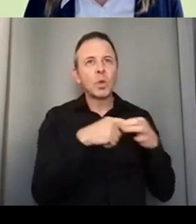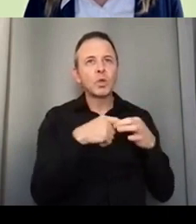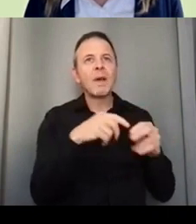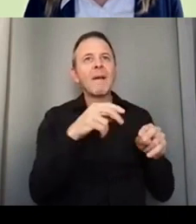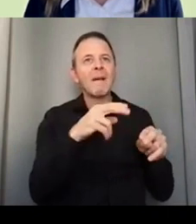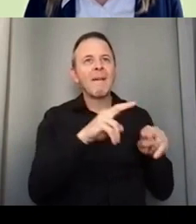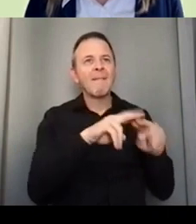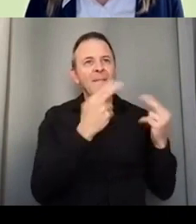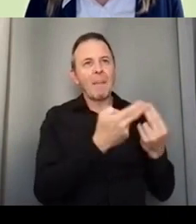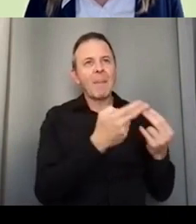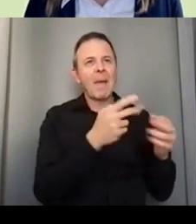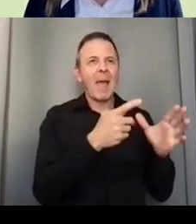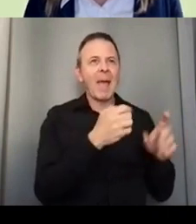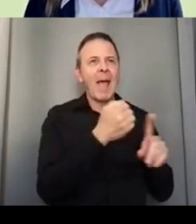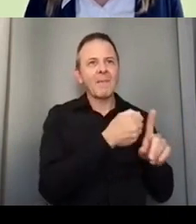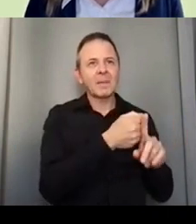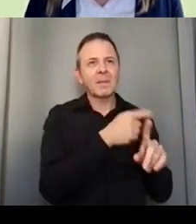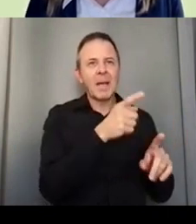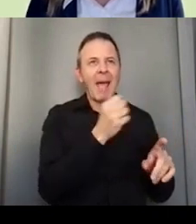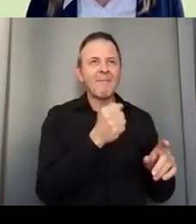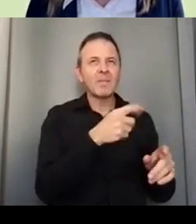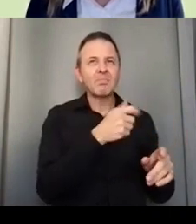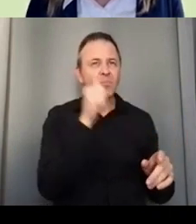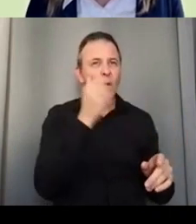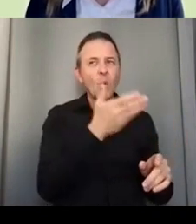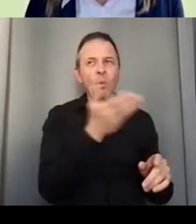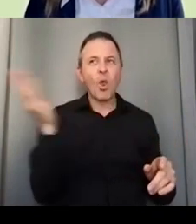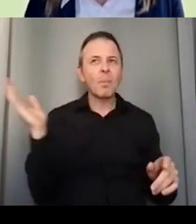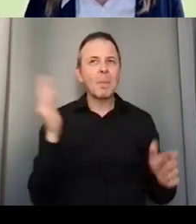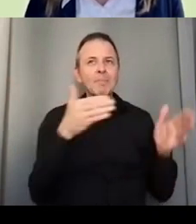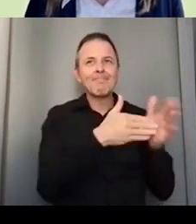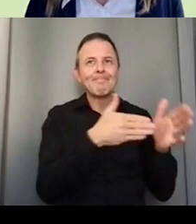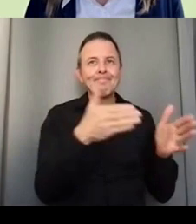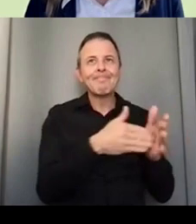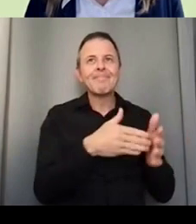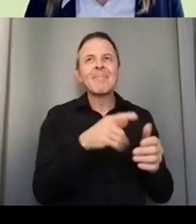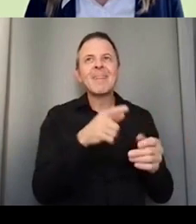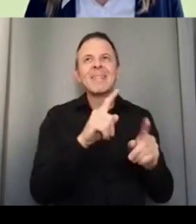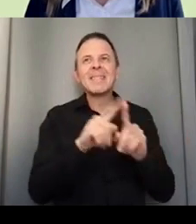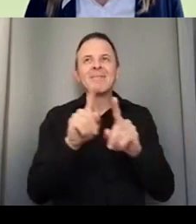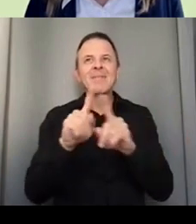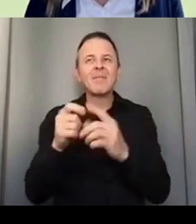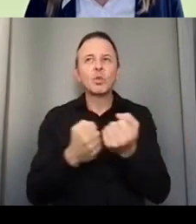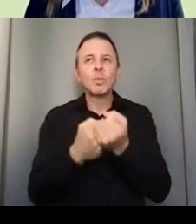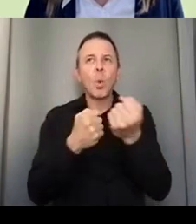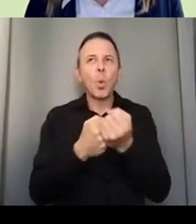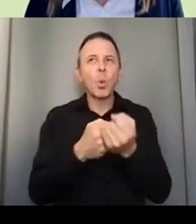many people have barriers accessing these typical supports and we encourage you to call for support to identify a way